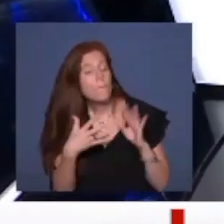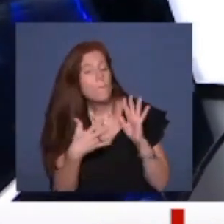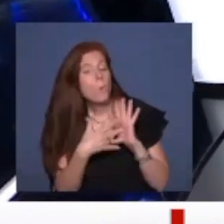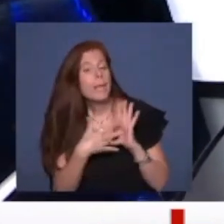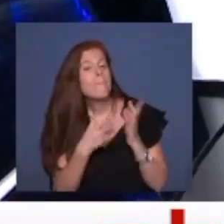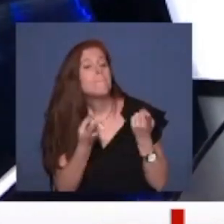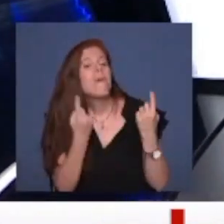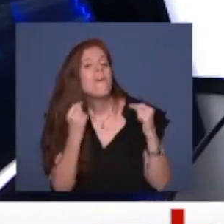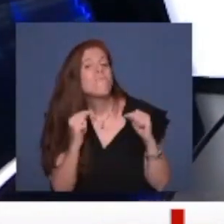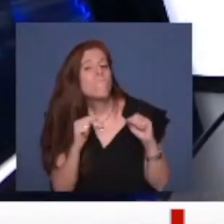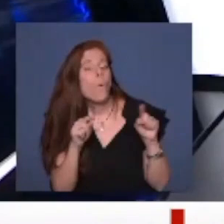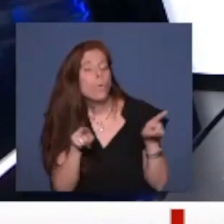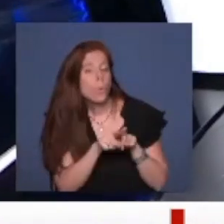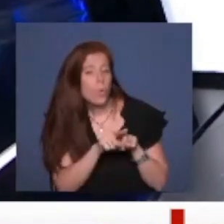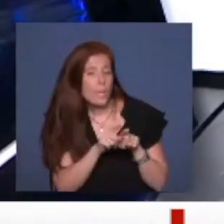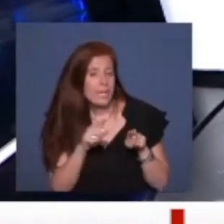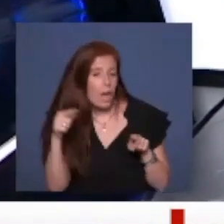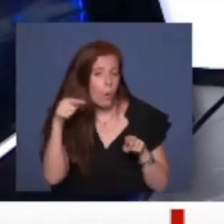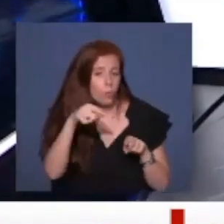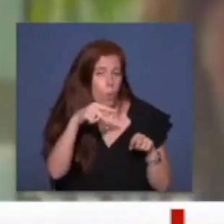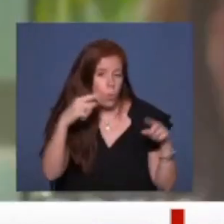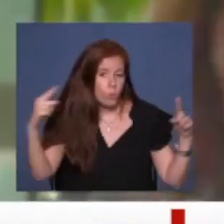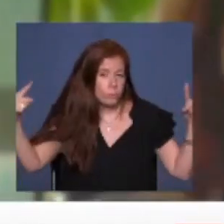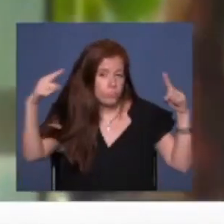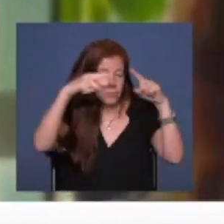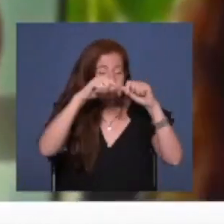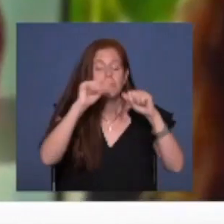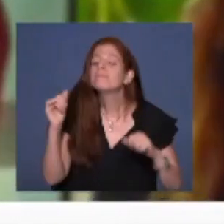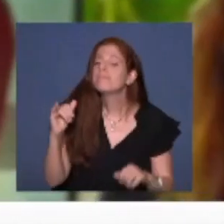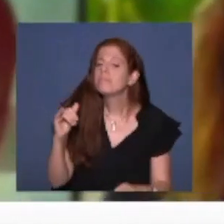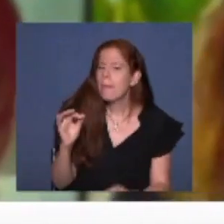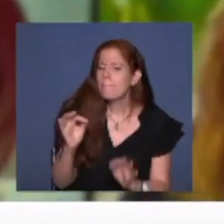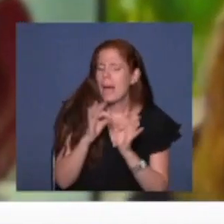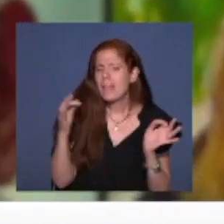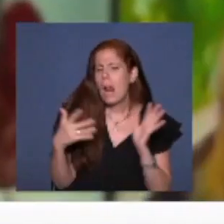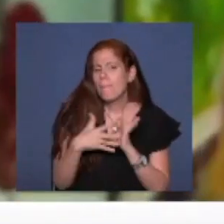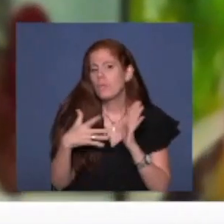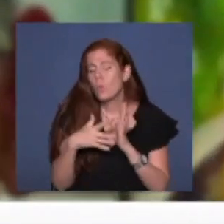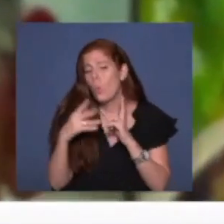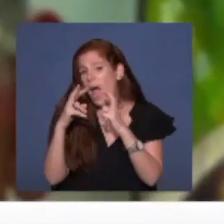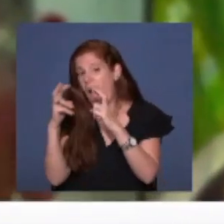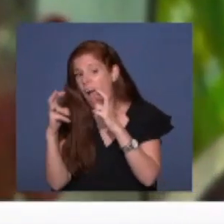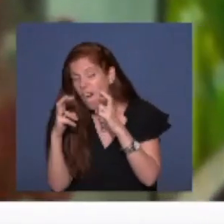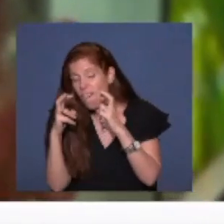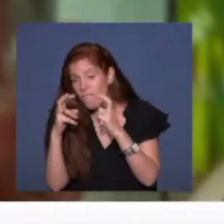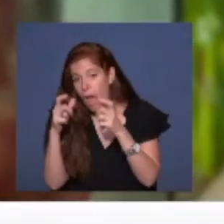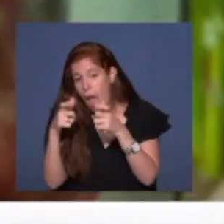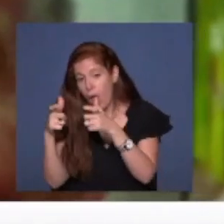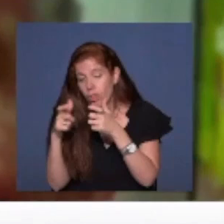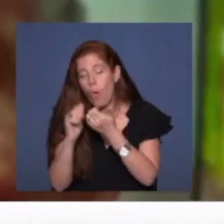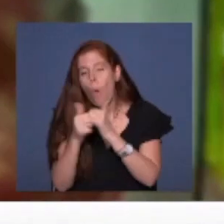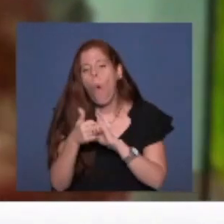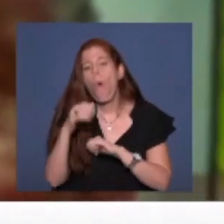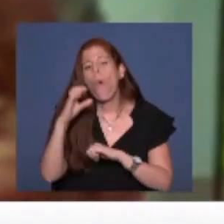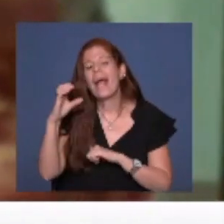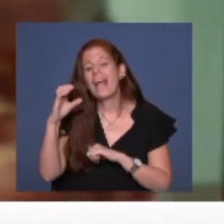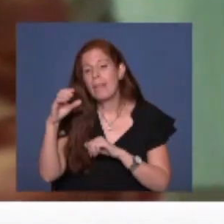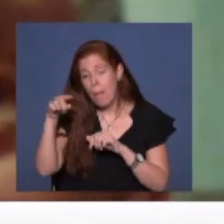whether it was a drone or an unmanned aerial vehicle, and they found it to be a UAV. Then, or maybe beforehand, they had to check whether it was a failed Israeli launch.